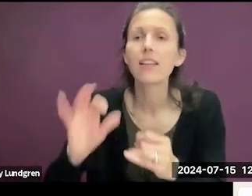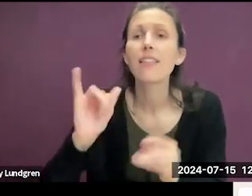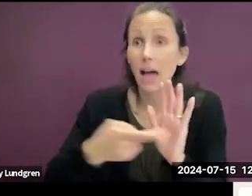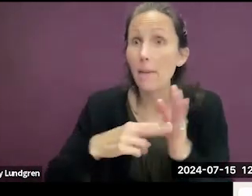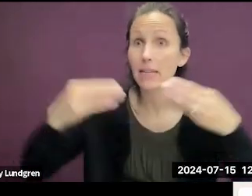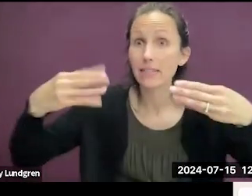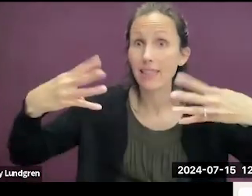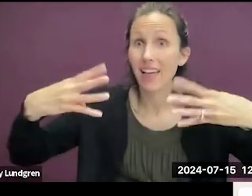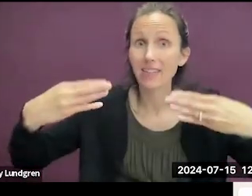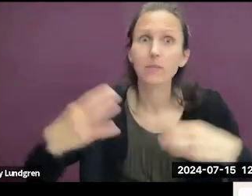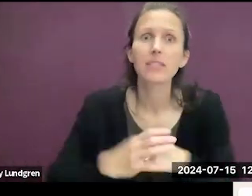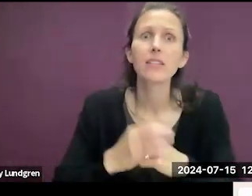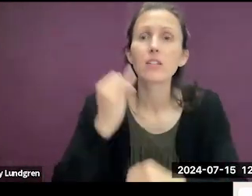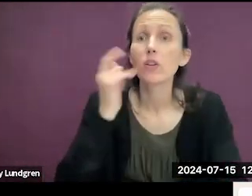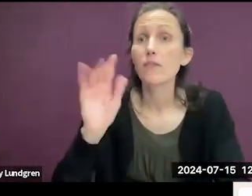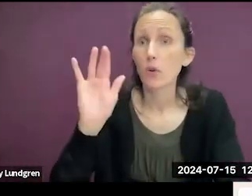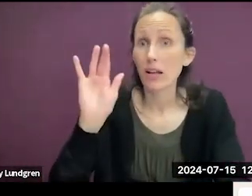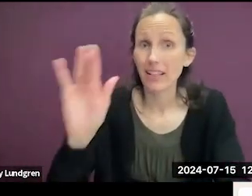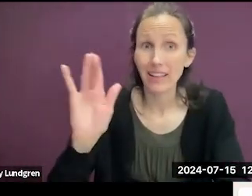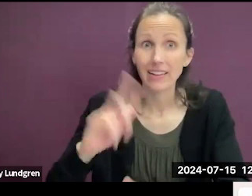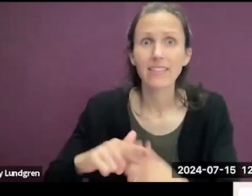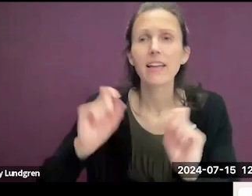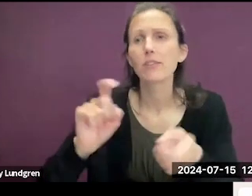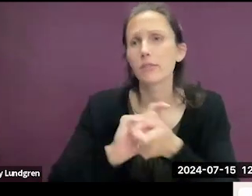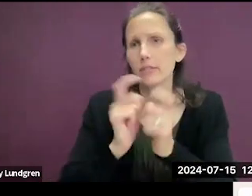If you click on that, you can quickly come in here and adjust it to 1.5.